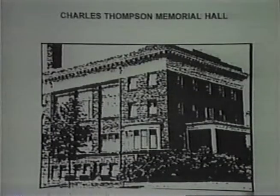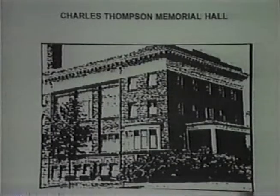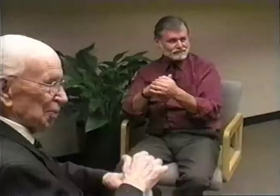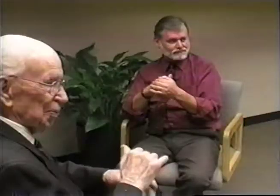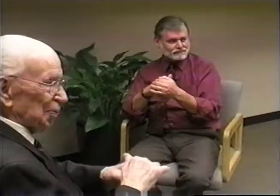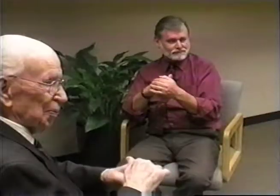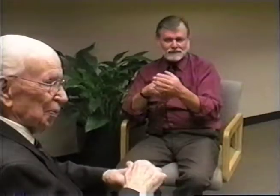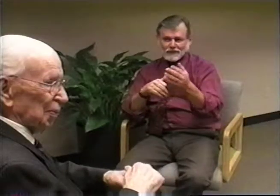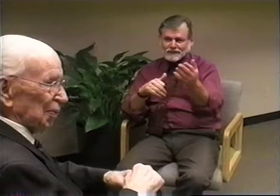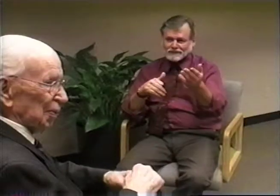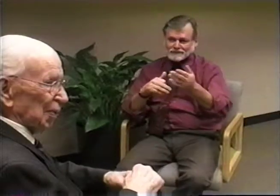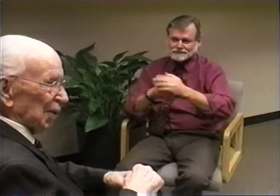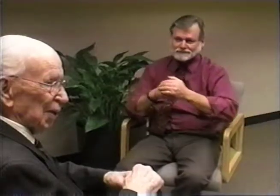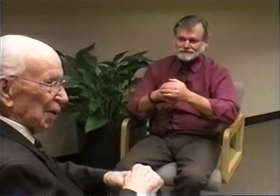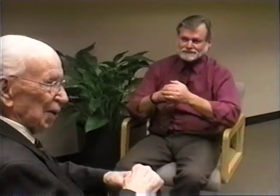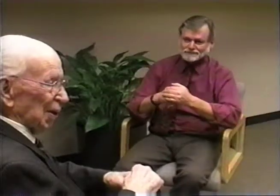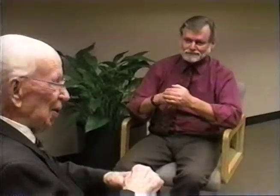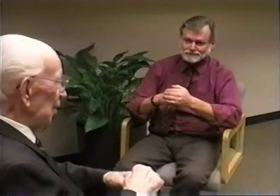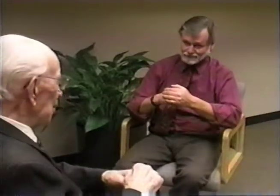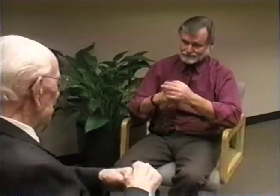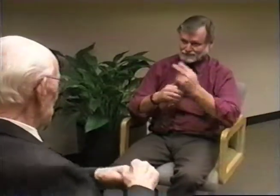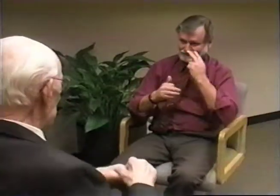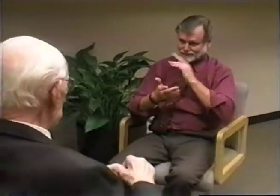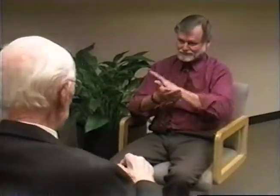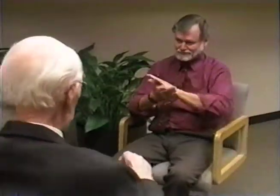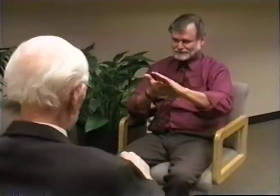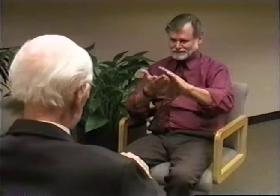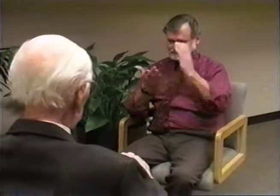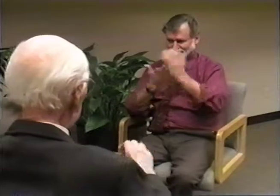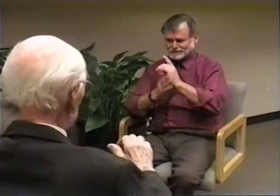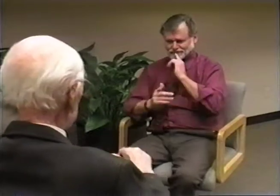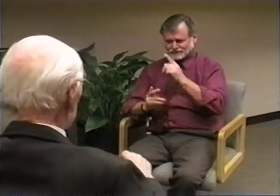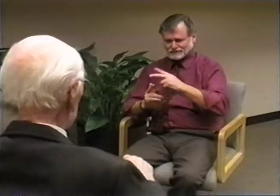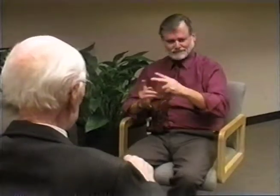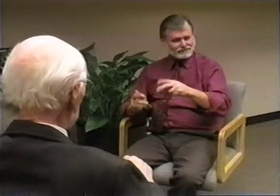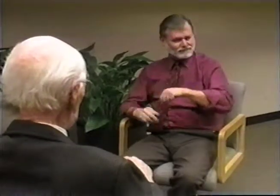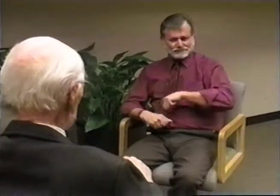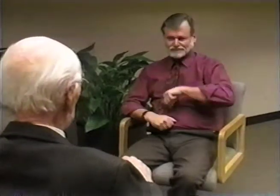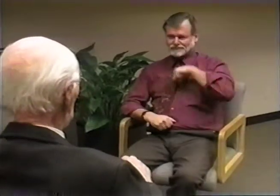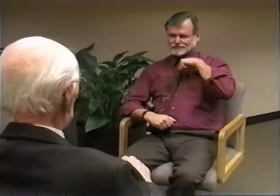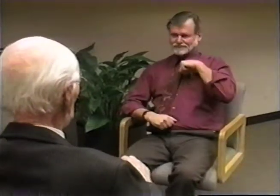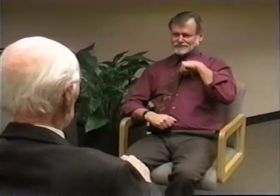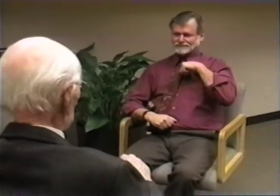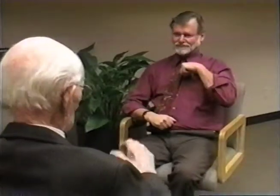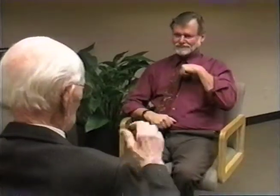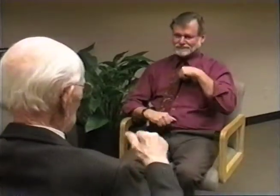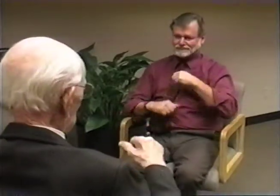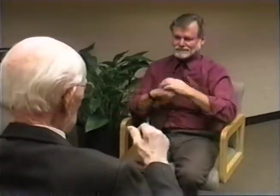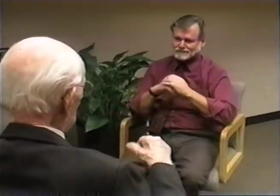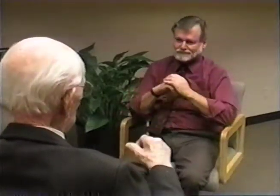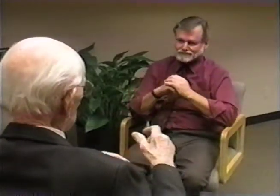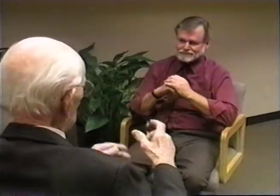It's really a beautiful building, makes me feel so proud.